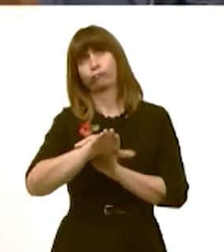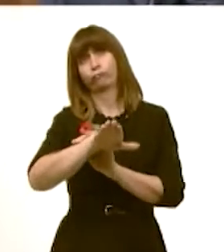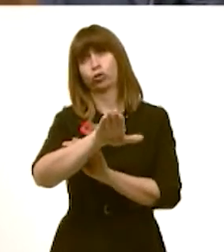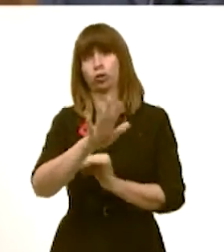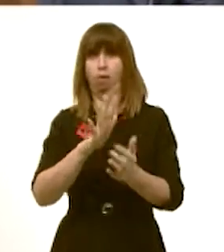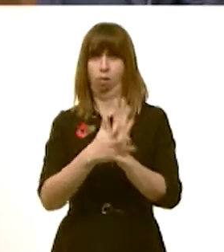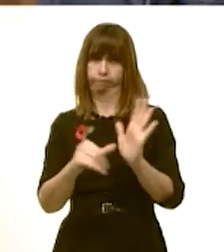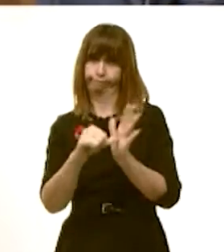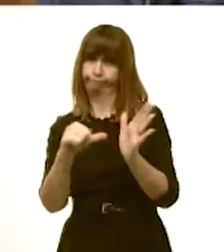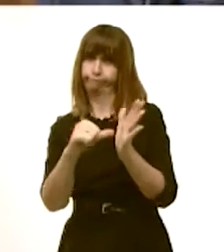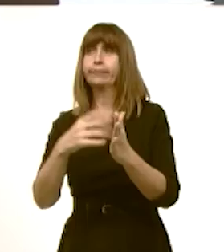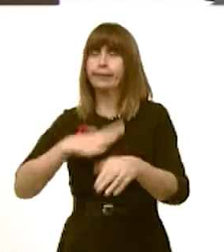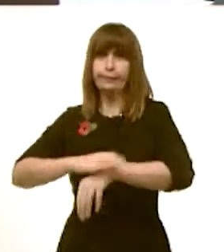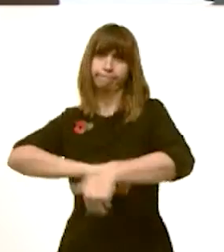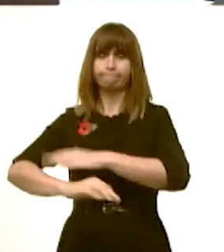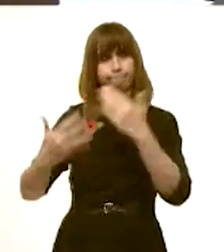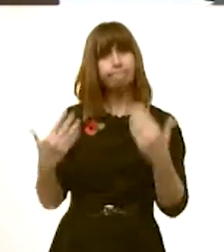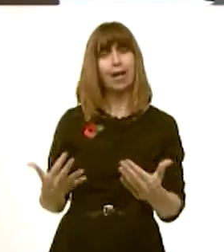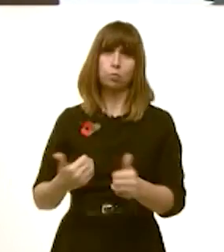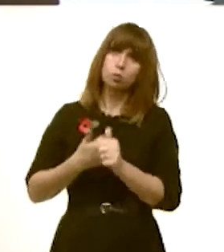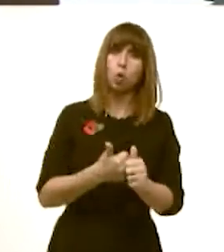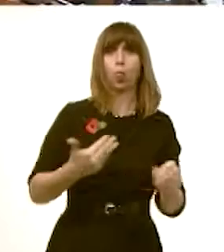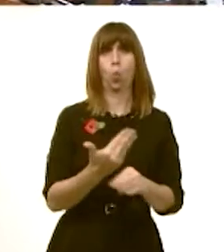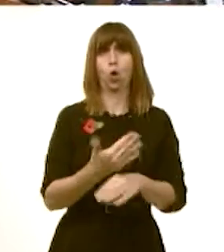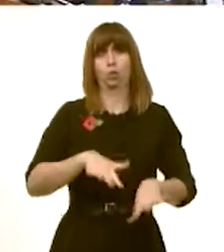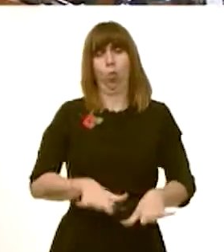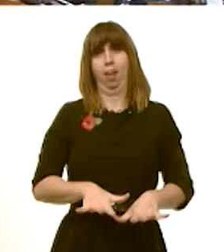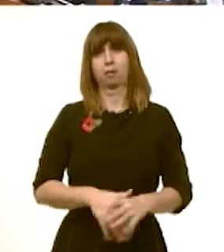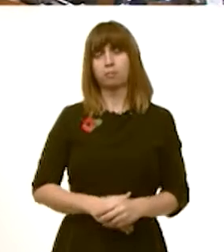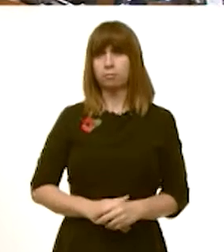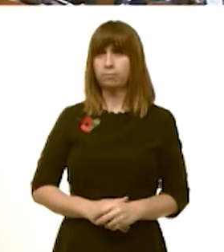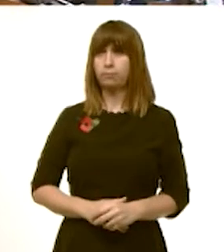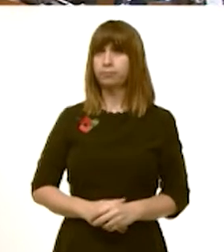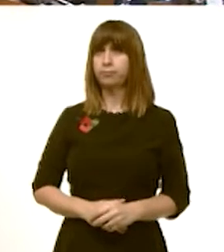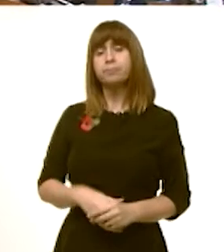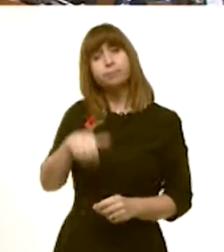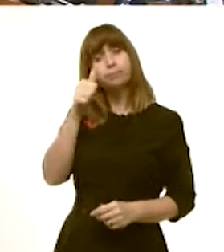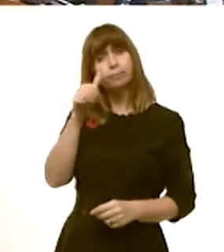So, they have to do something now to help the workers of Wales. Bethan Jenkins: First Minister, youíll know that the European steel summit took place